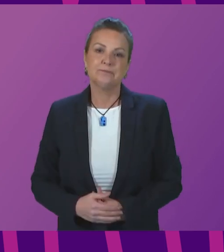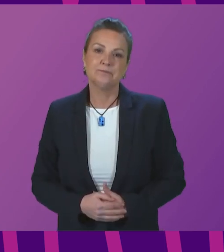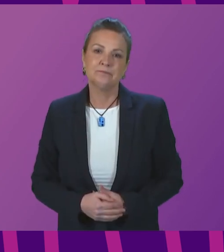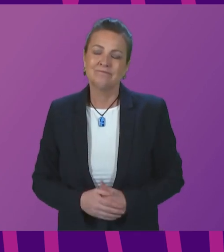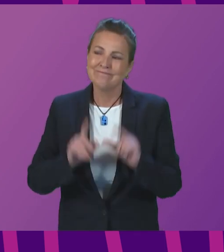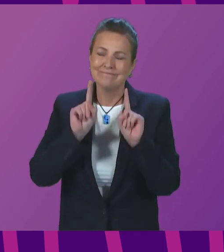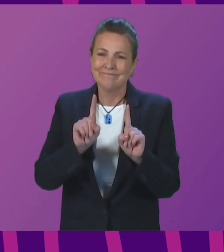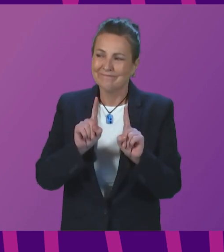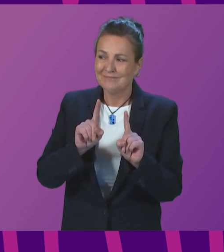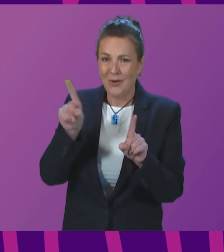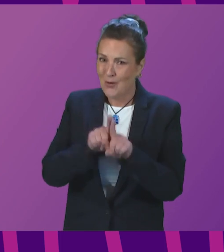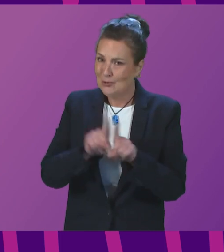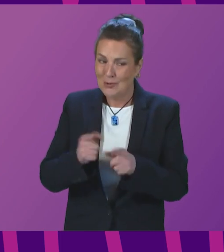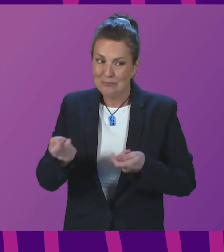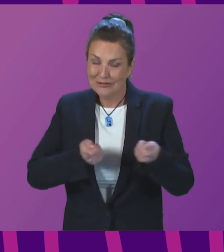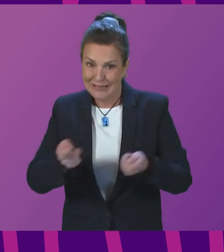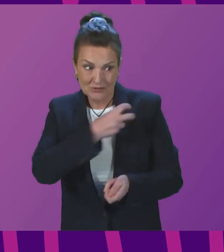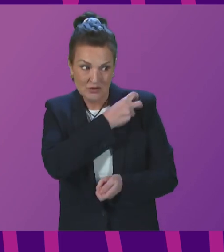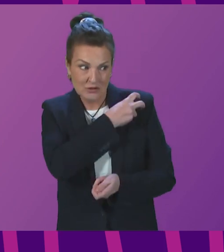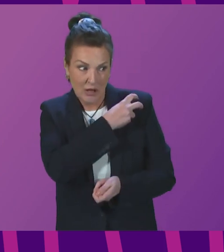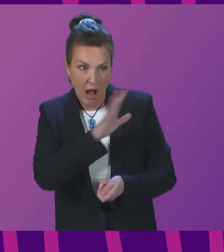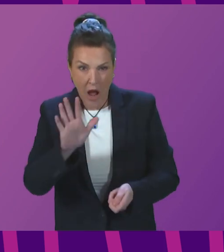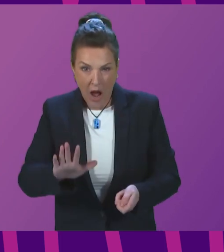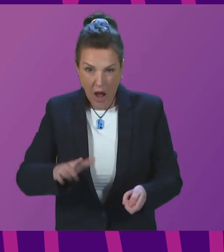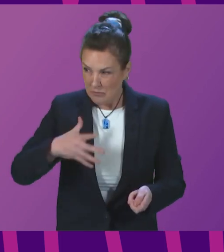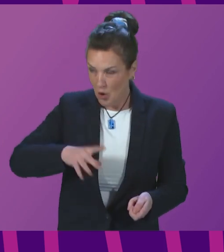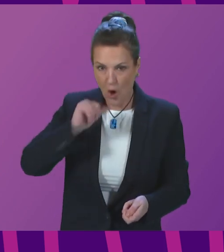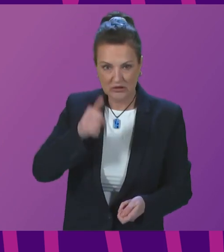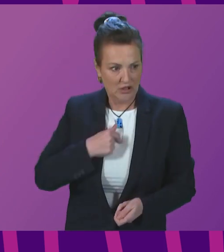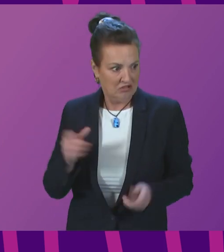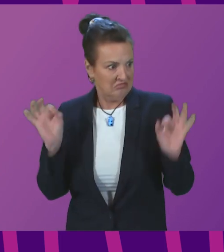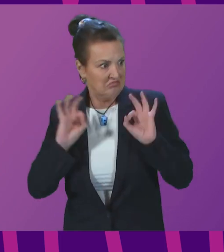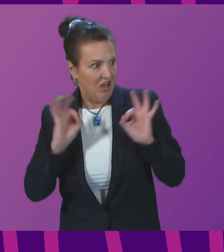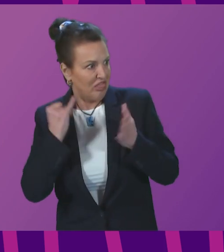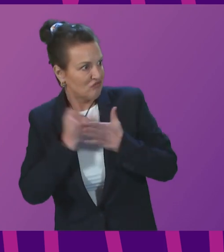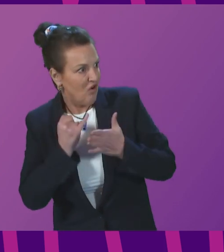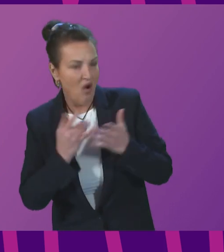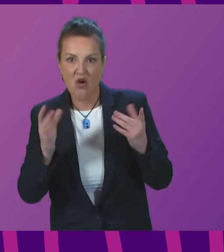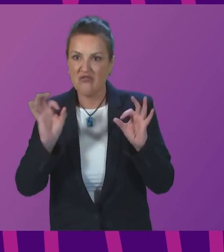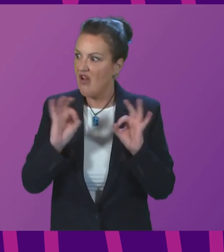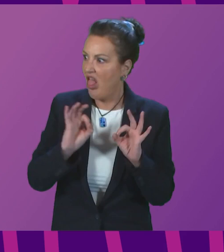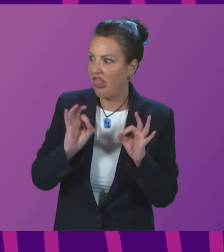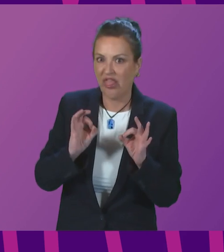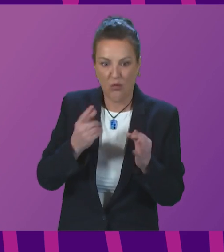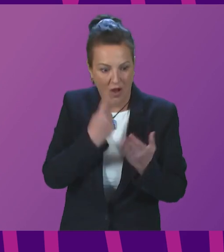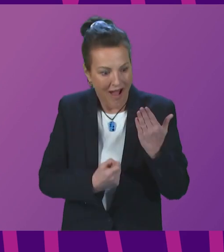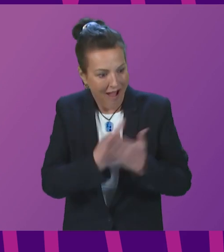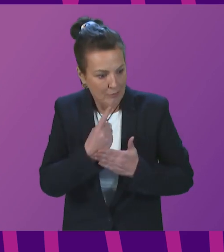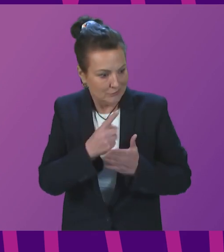I am not standing here and saying that there is not a great deal to deeply regret about the conduct of the contract.